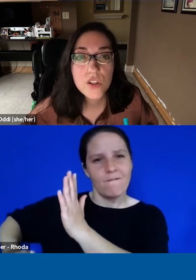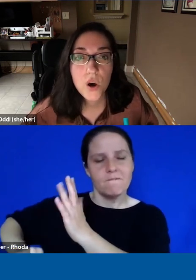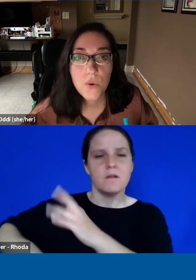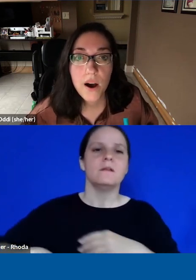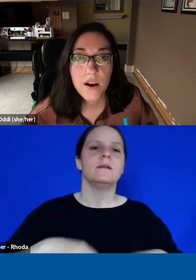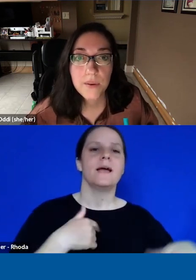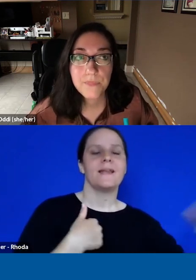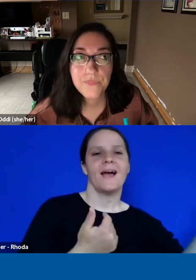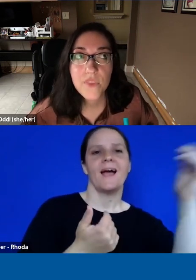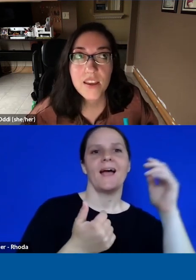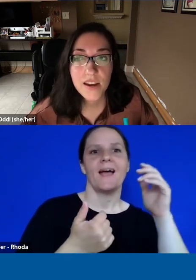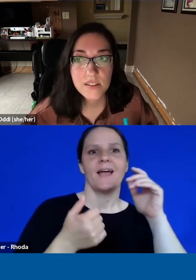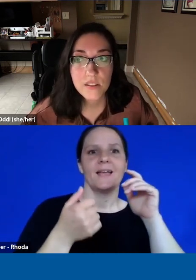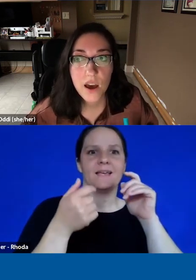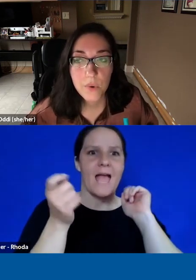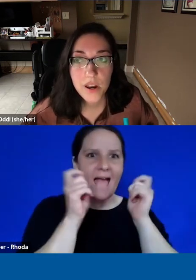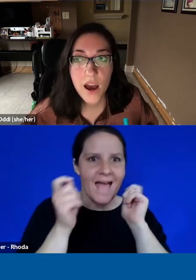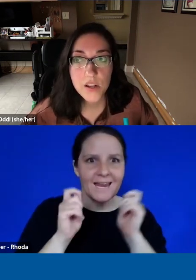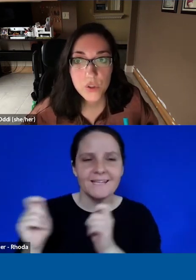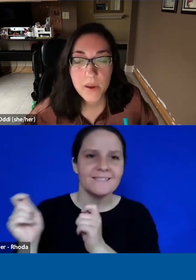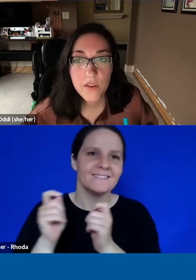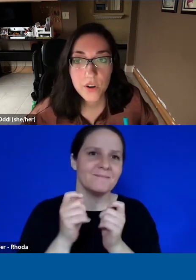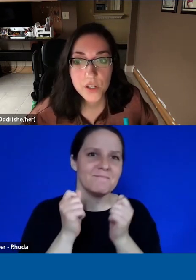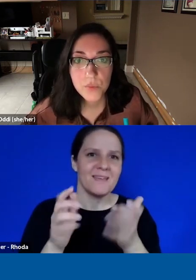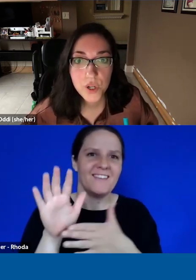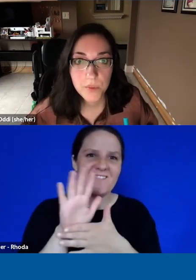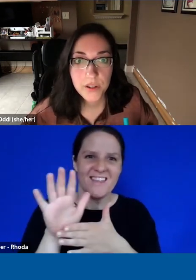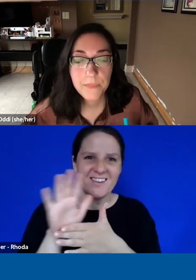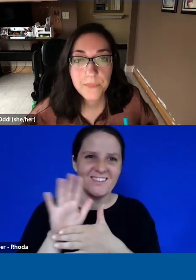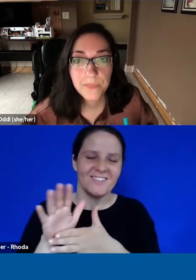so, yes, that one I do pay for a subscription.